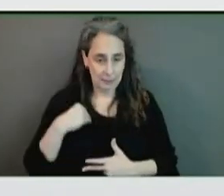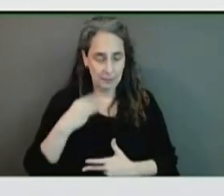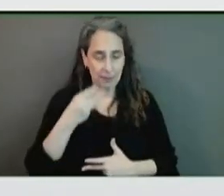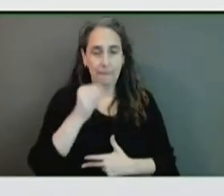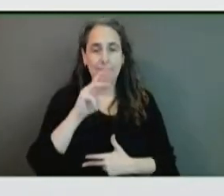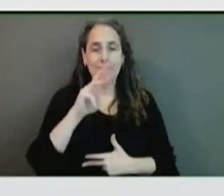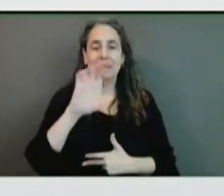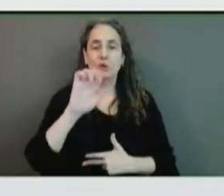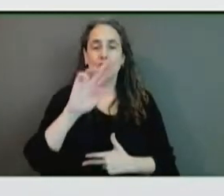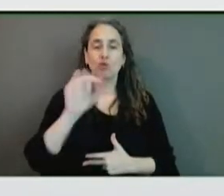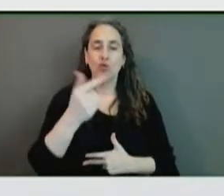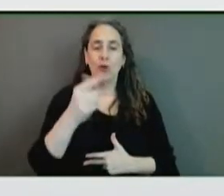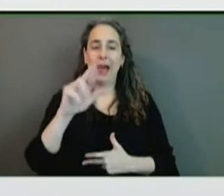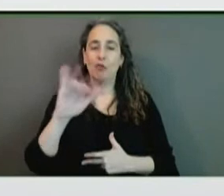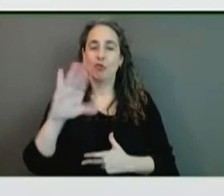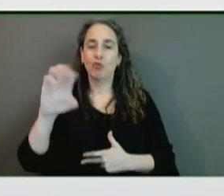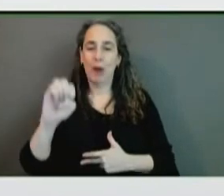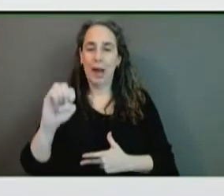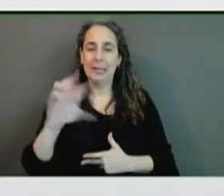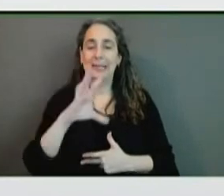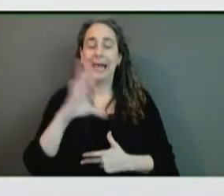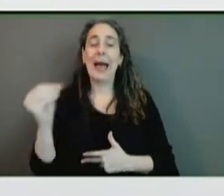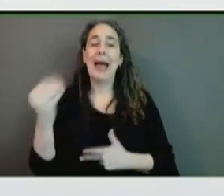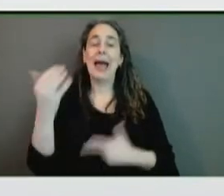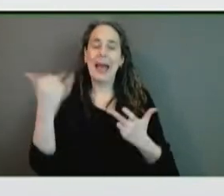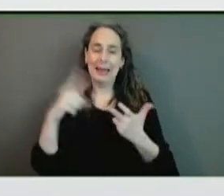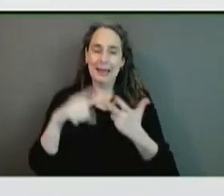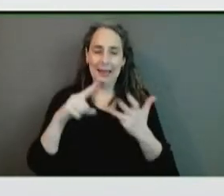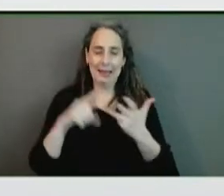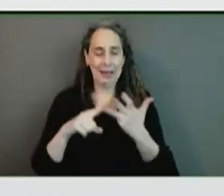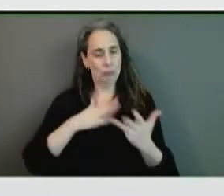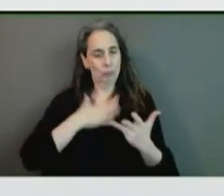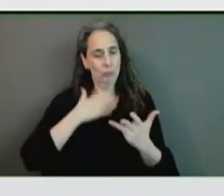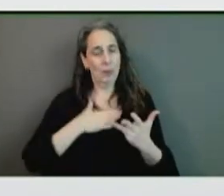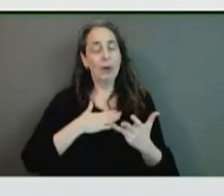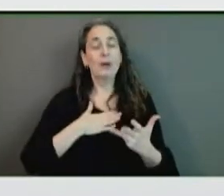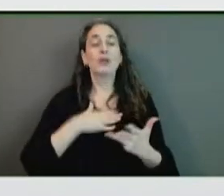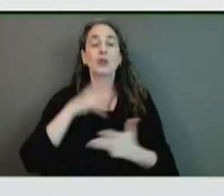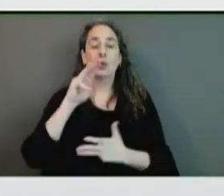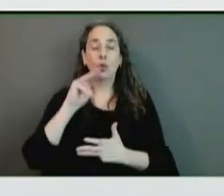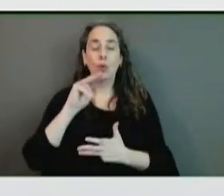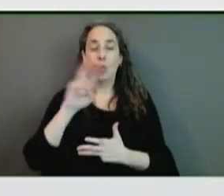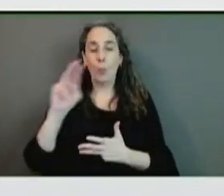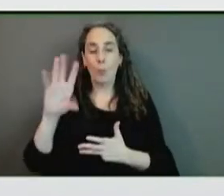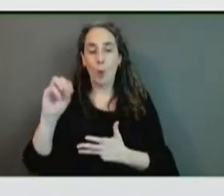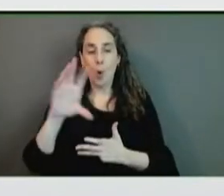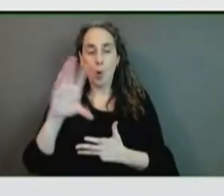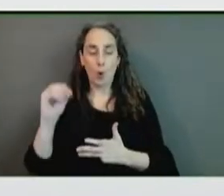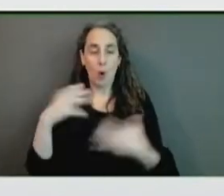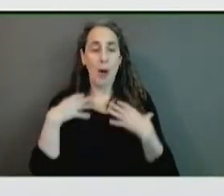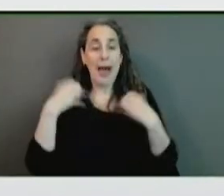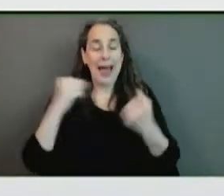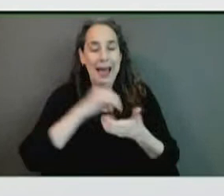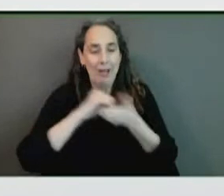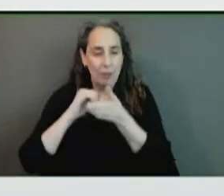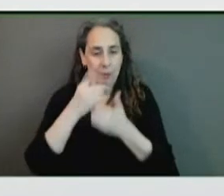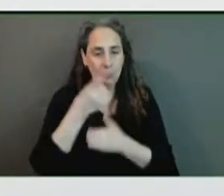and education chair and Culture Committee, Mr Craig Rice. And again we are now to have our